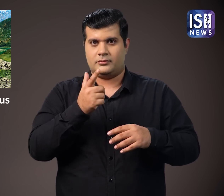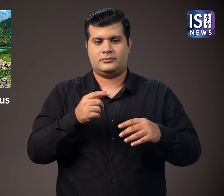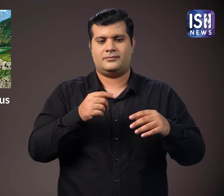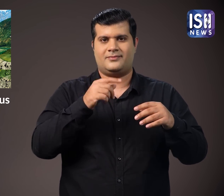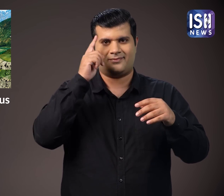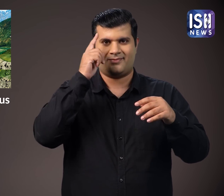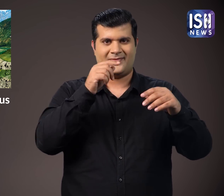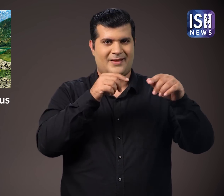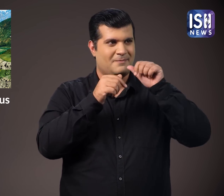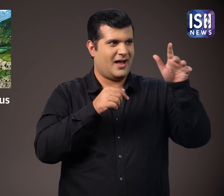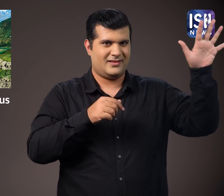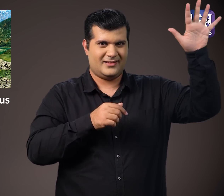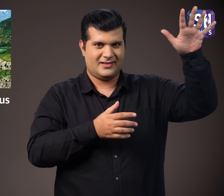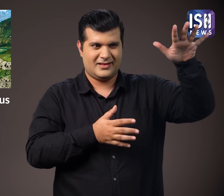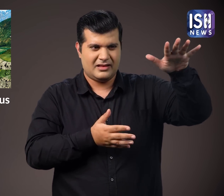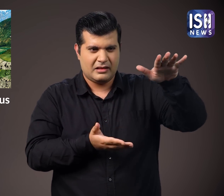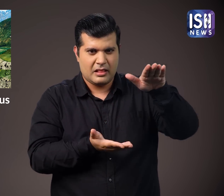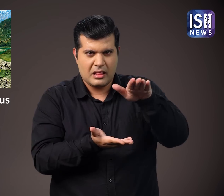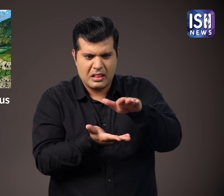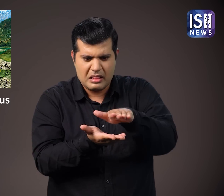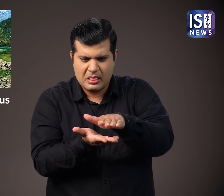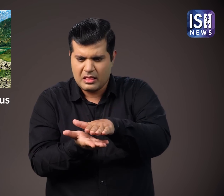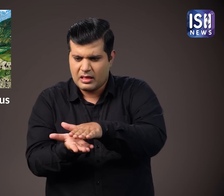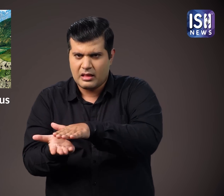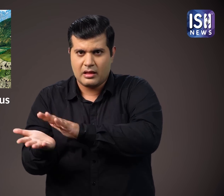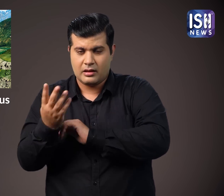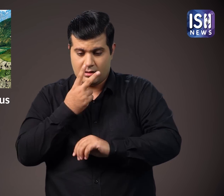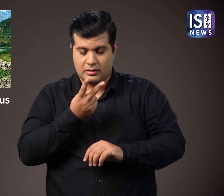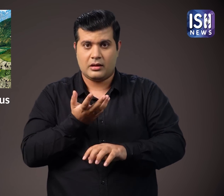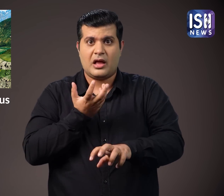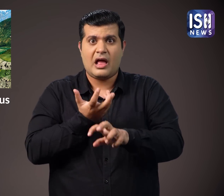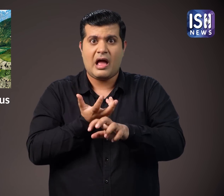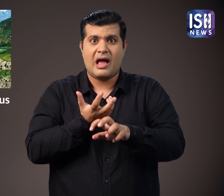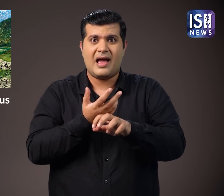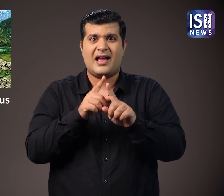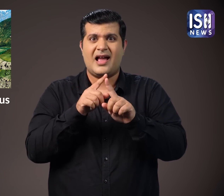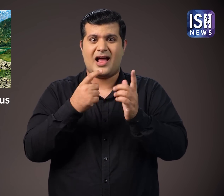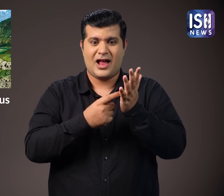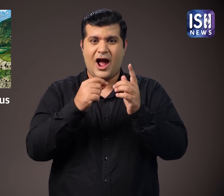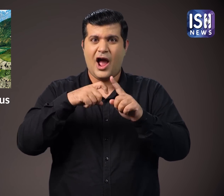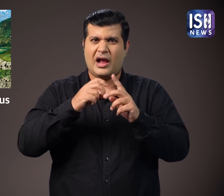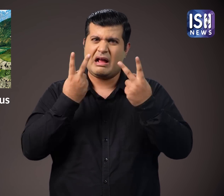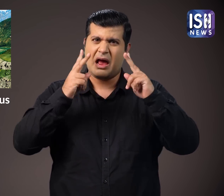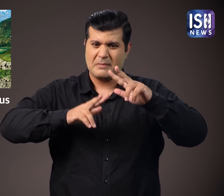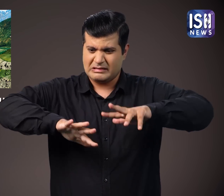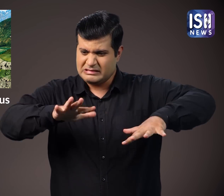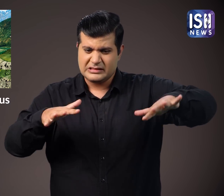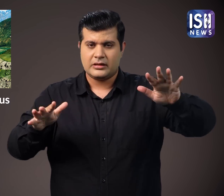When India reduces the water flow, the rocks of the riverbed could be seen.